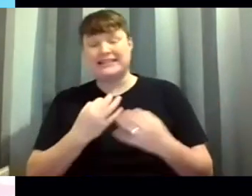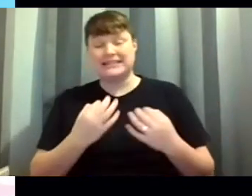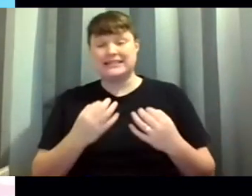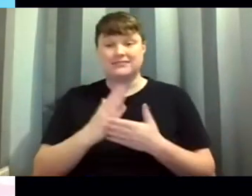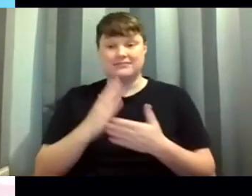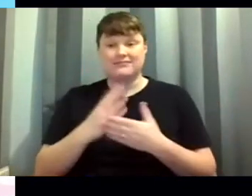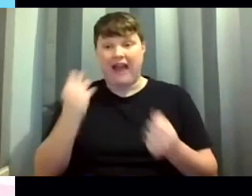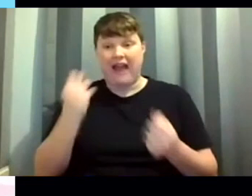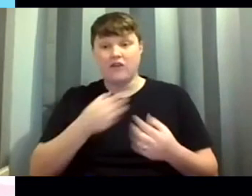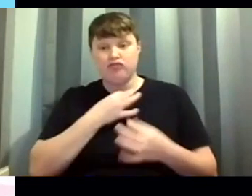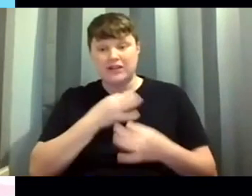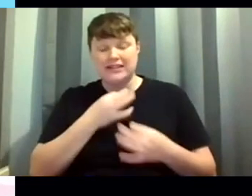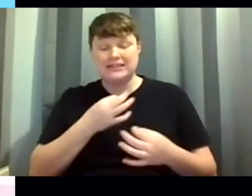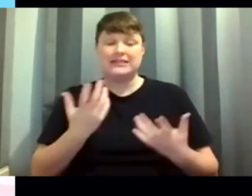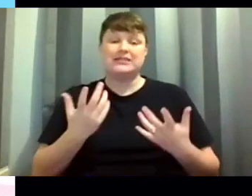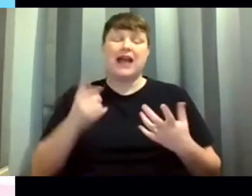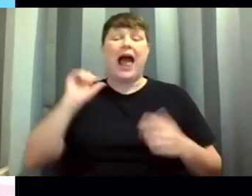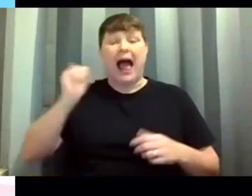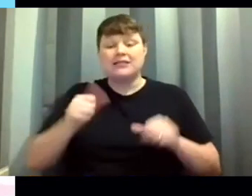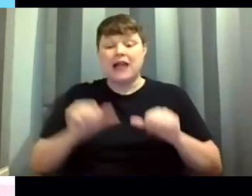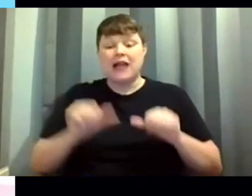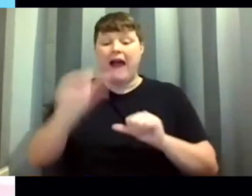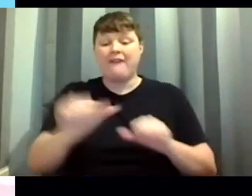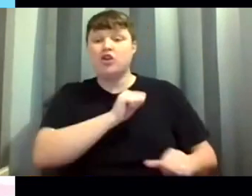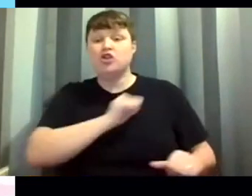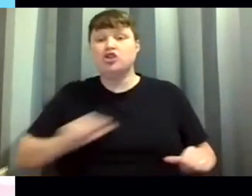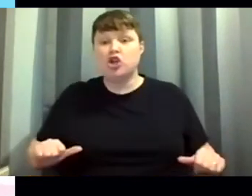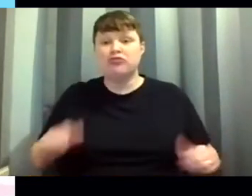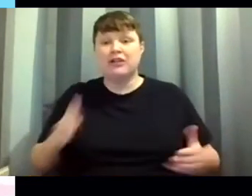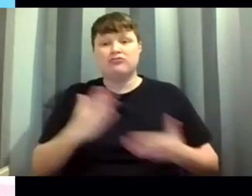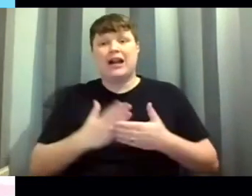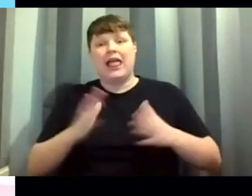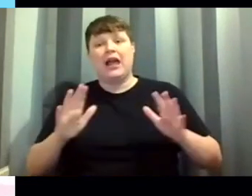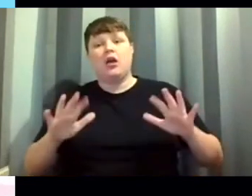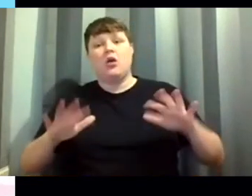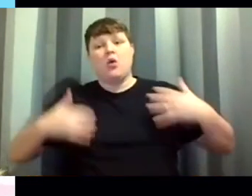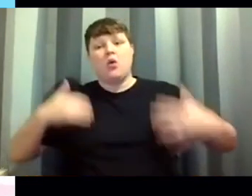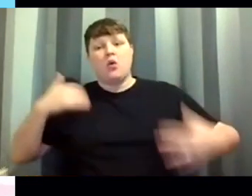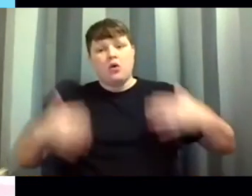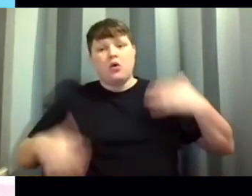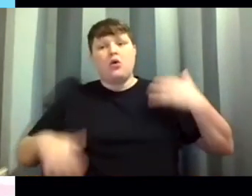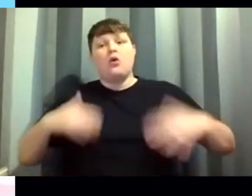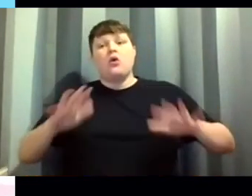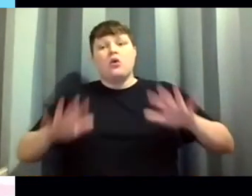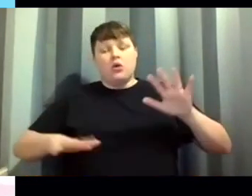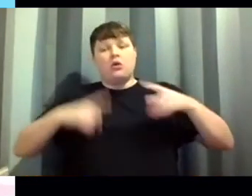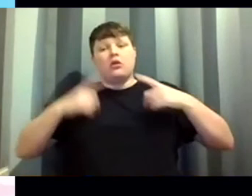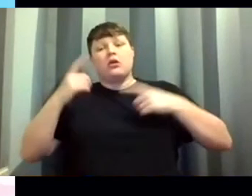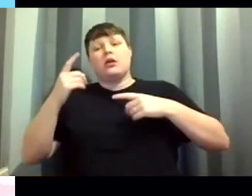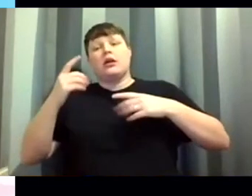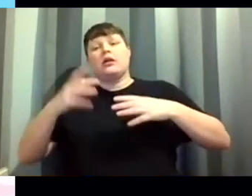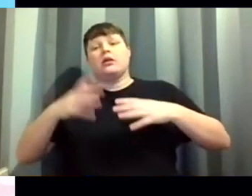know, gruelling recuperation. They're also expensive. Few are on the NHS and that process takes years